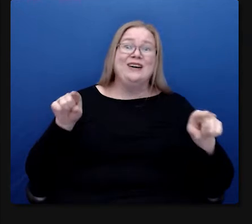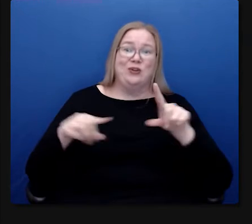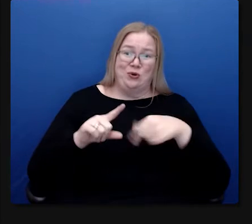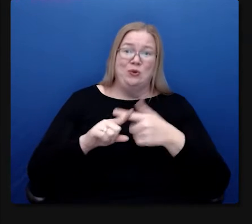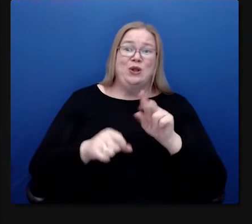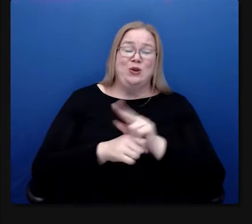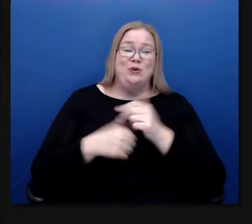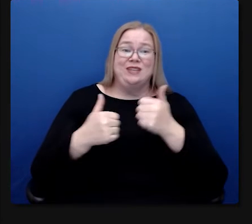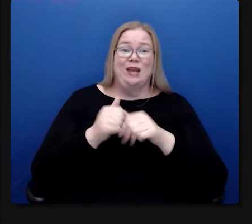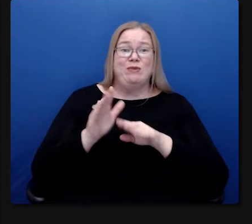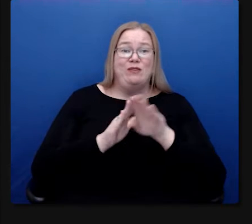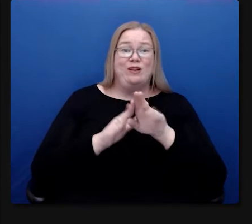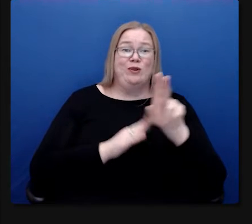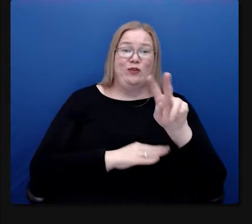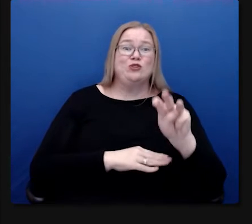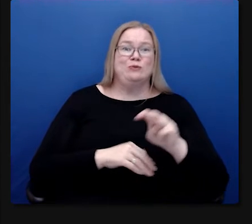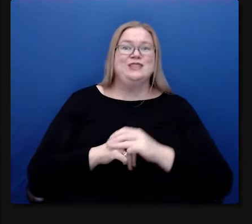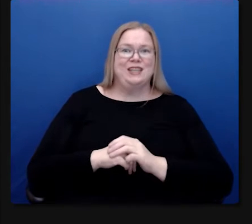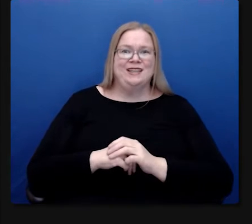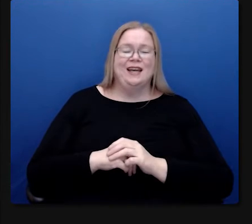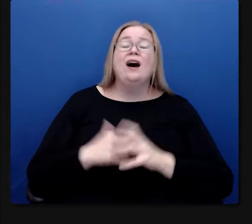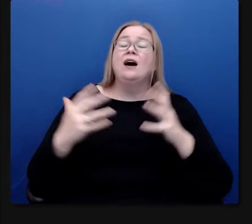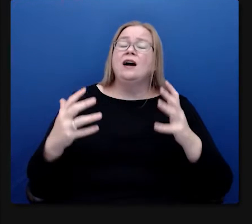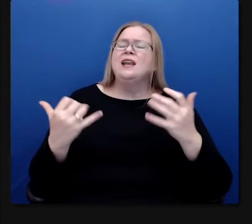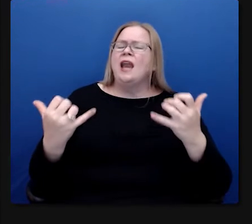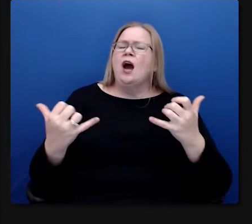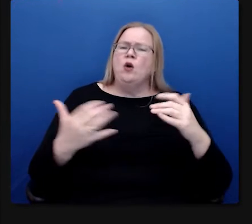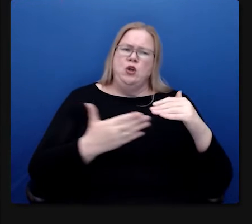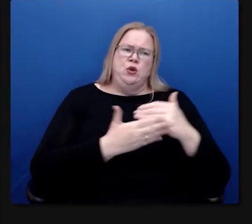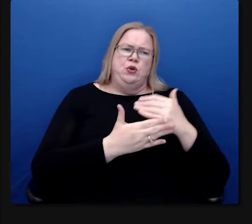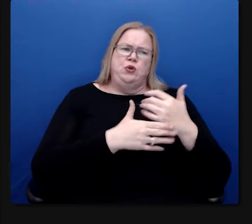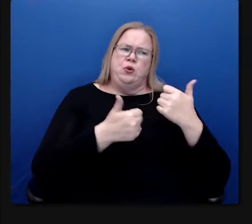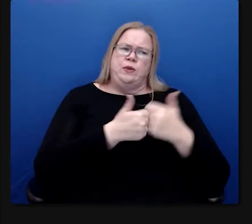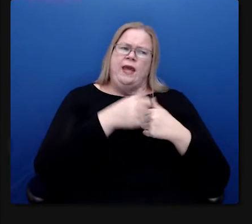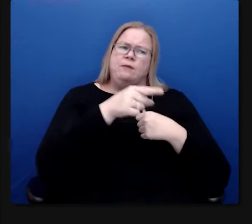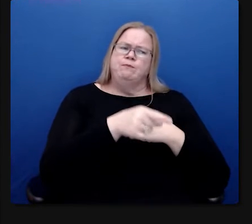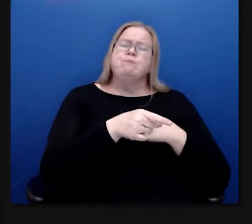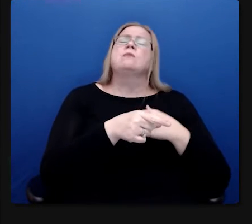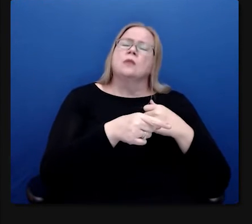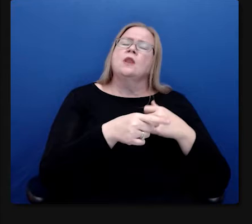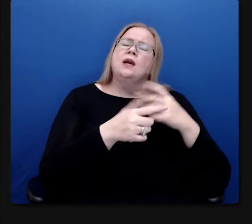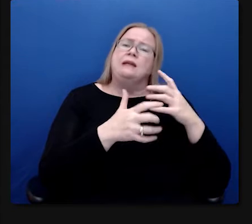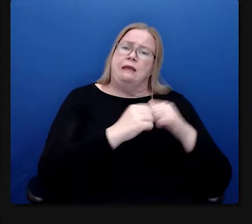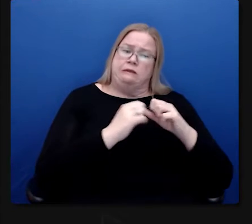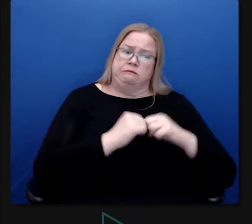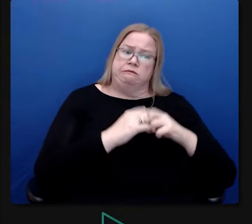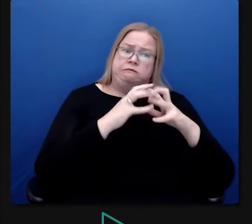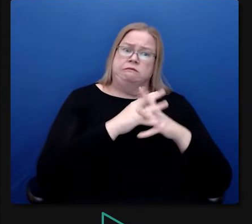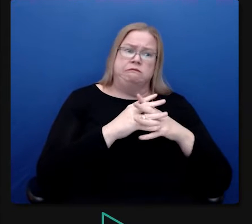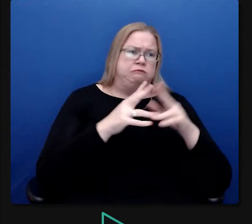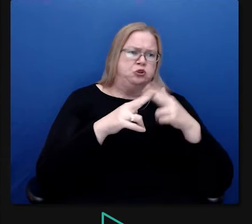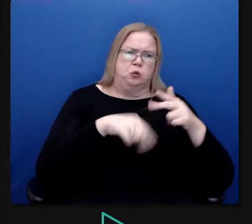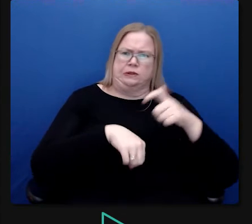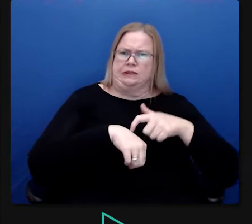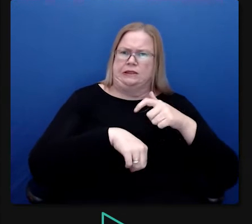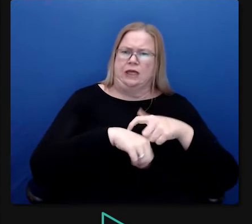the Game Development Virtual Machine. In the case of the new game project, you can get up and going in minutes from having no code